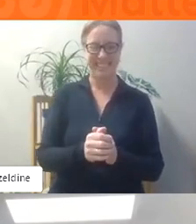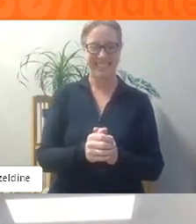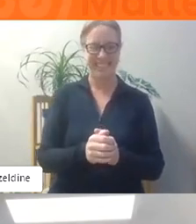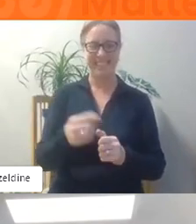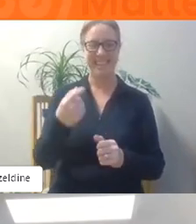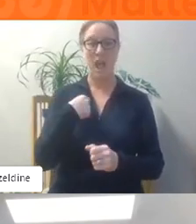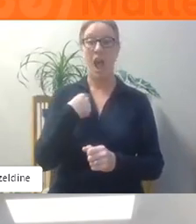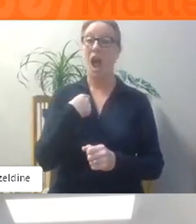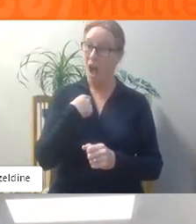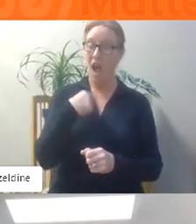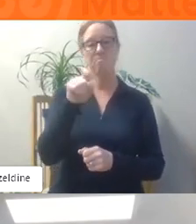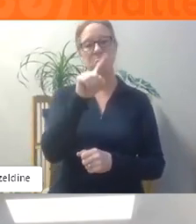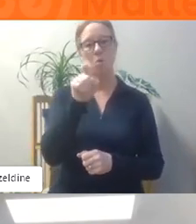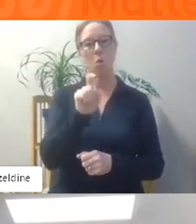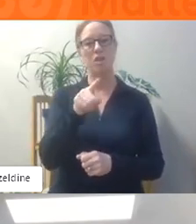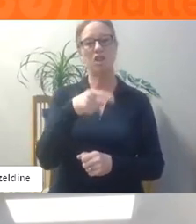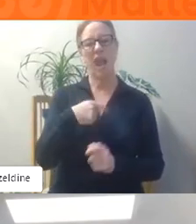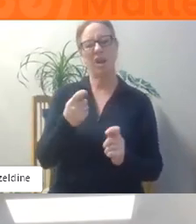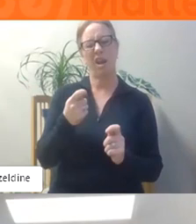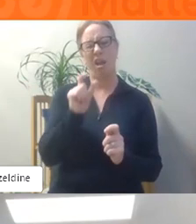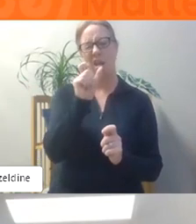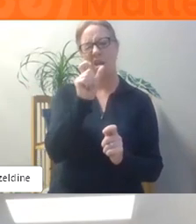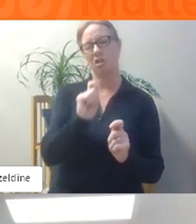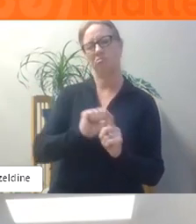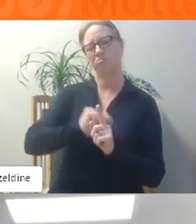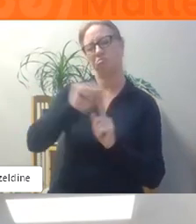up the question and rephrasing it ever so slightly to what kind